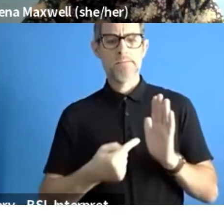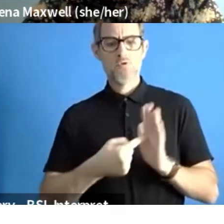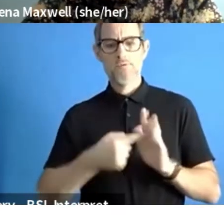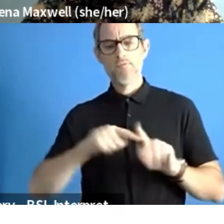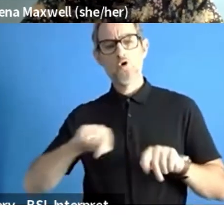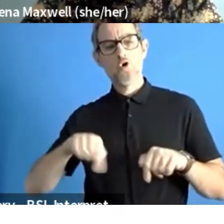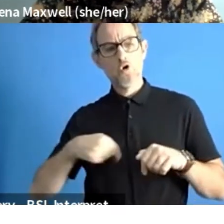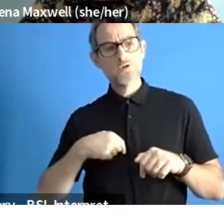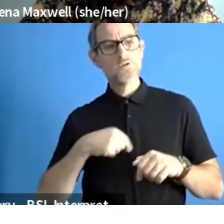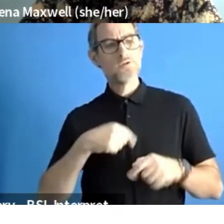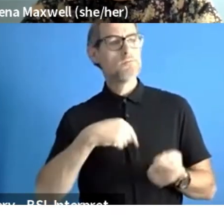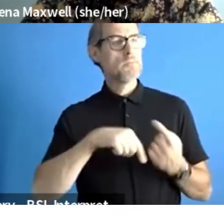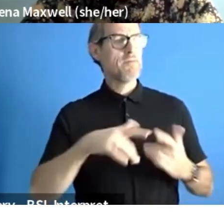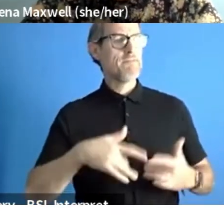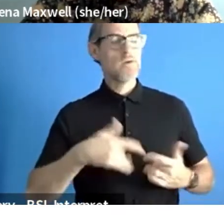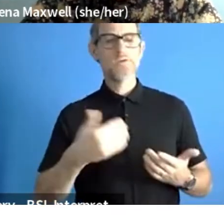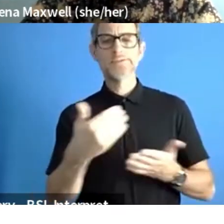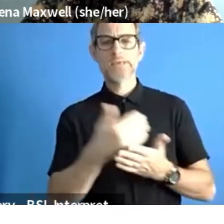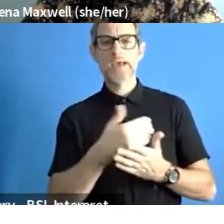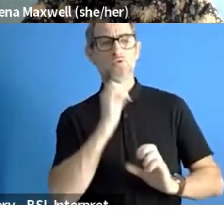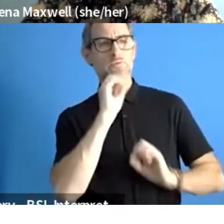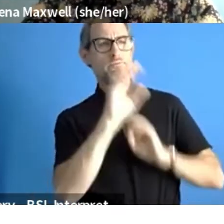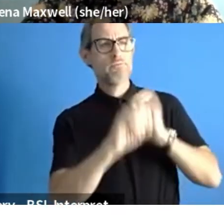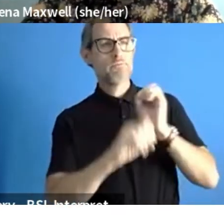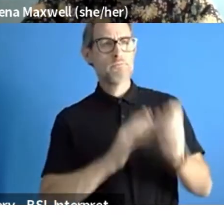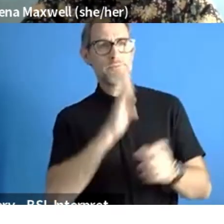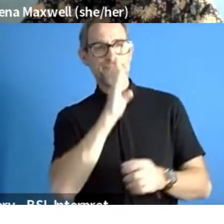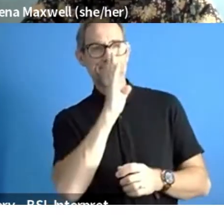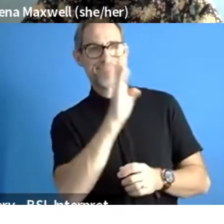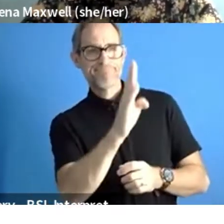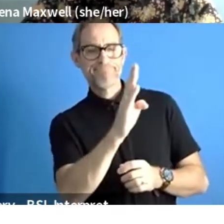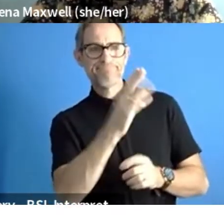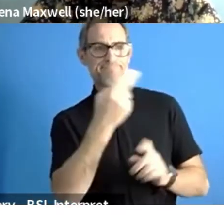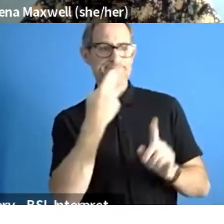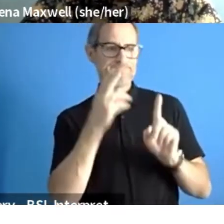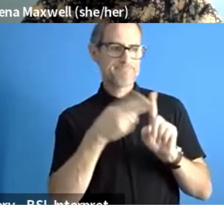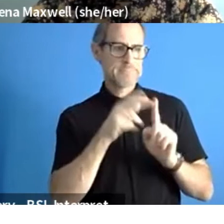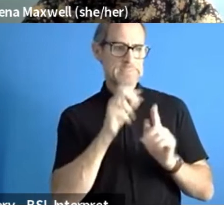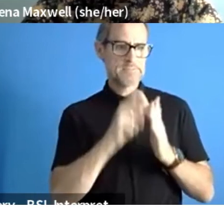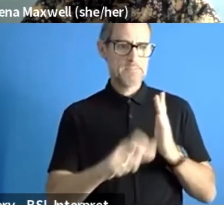Secondly, it really matters to us externally in the market. It matters